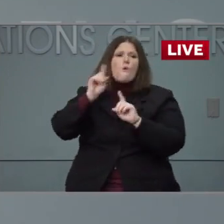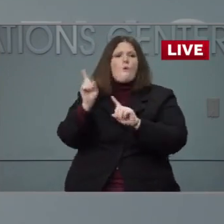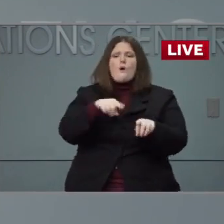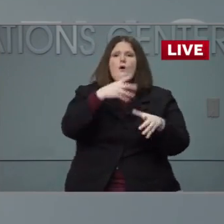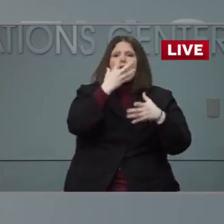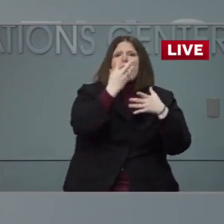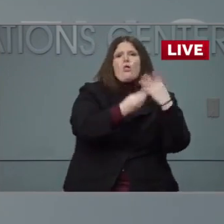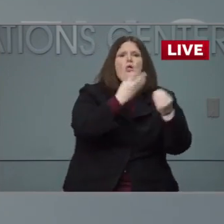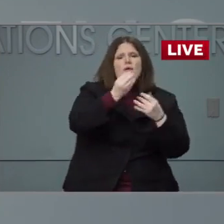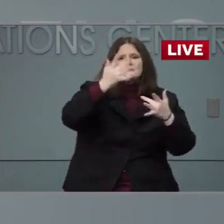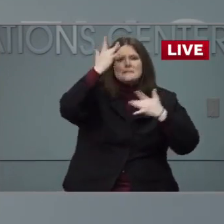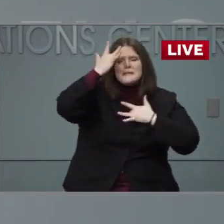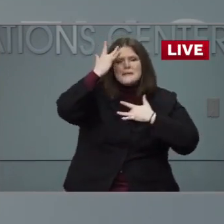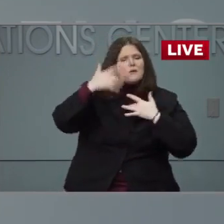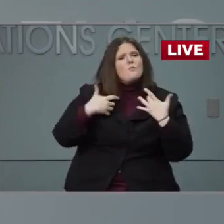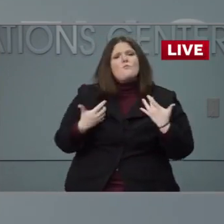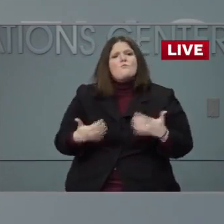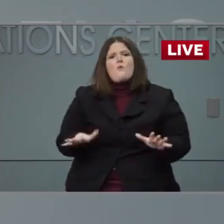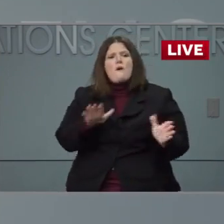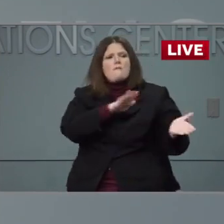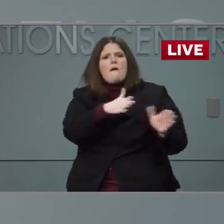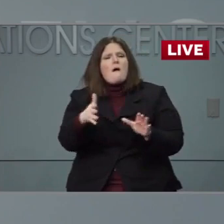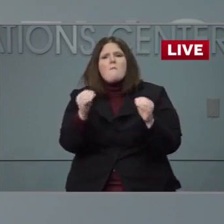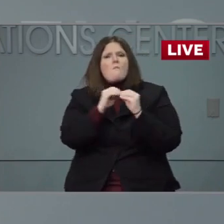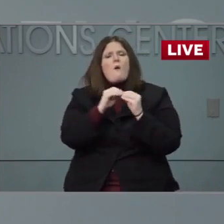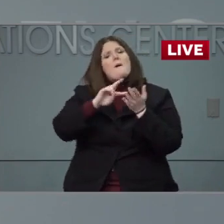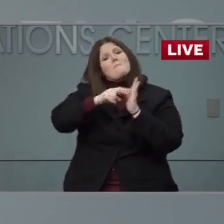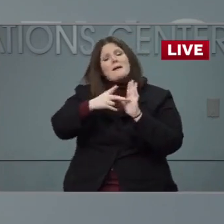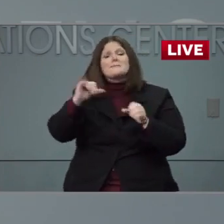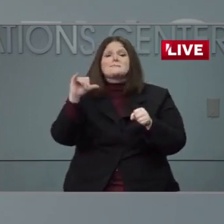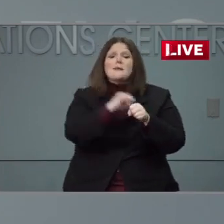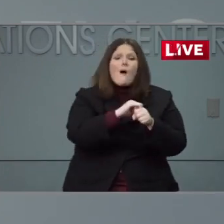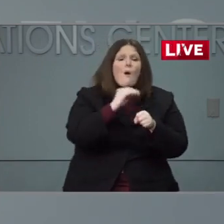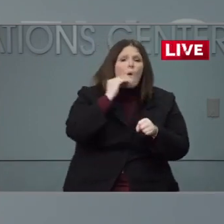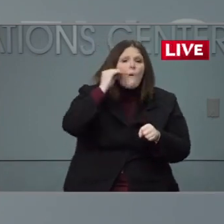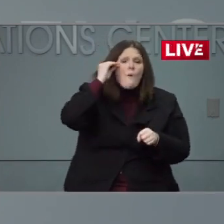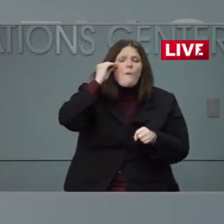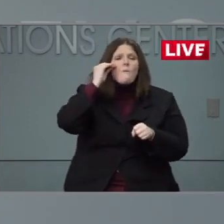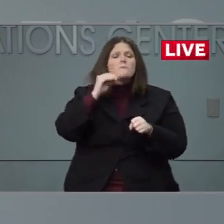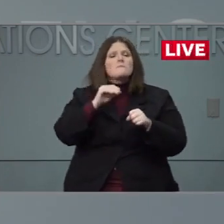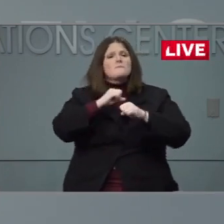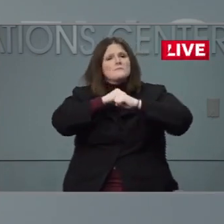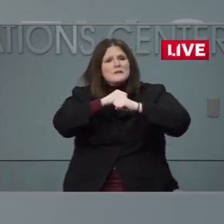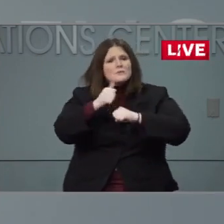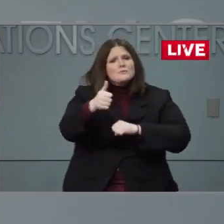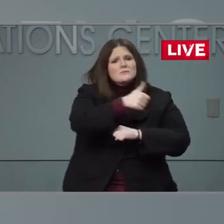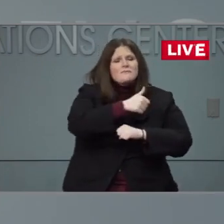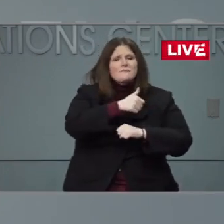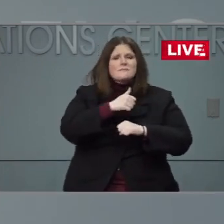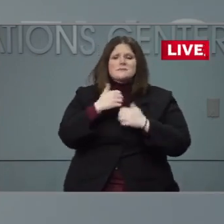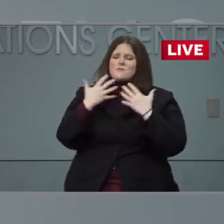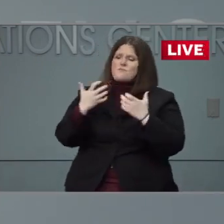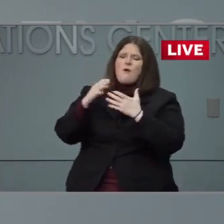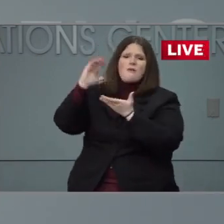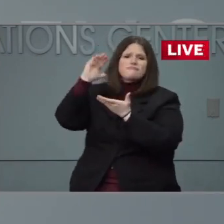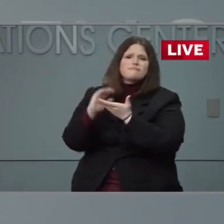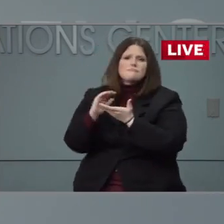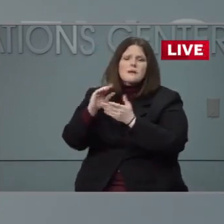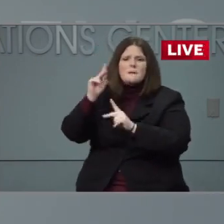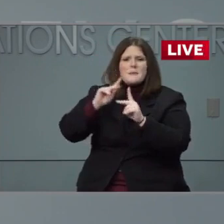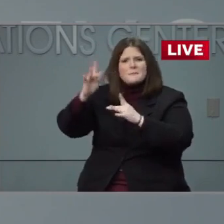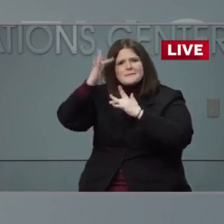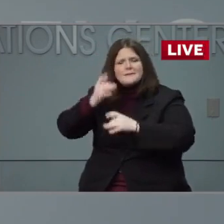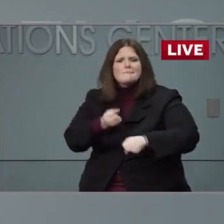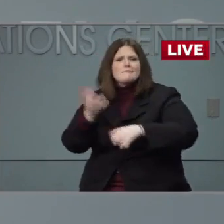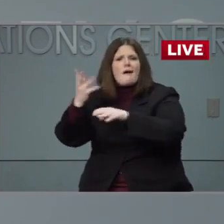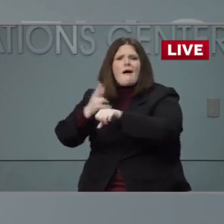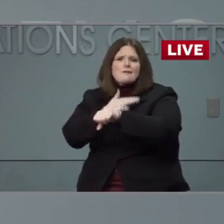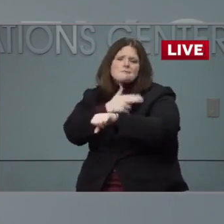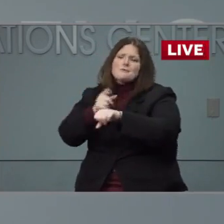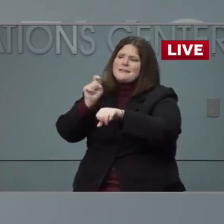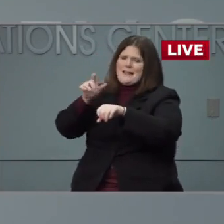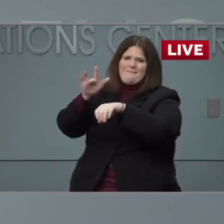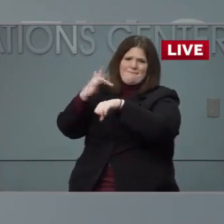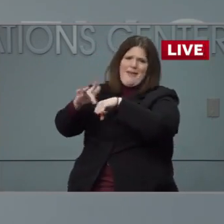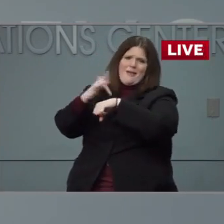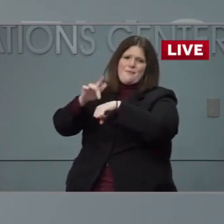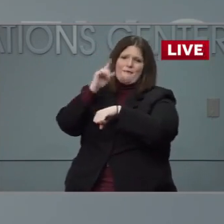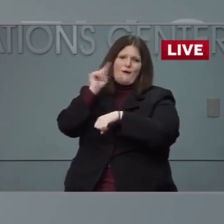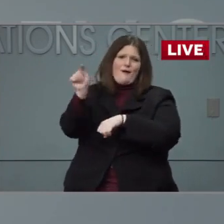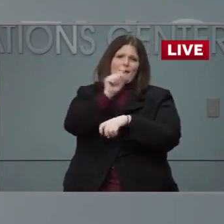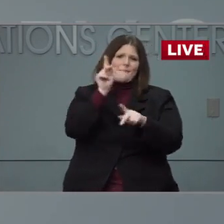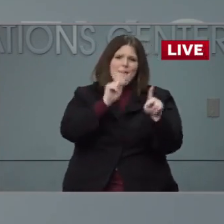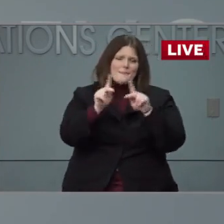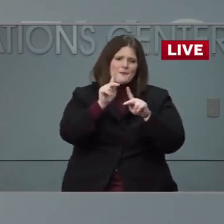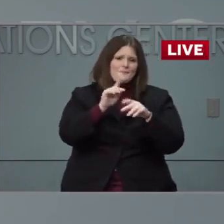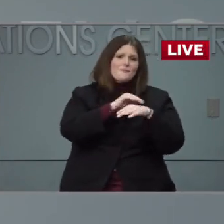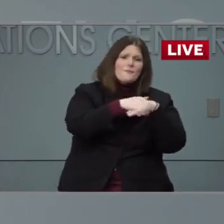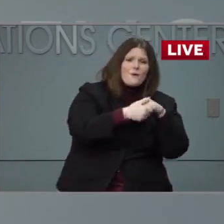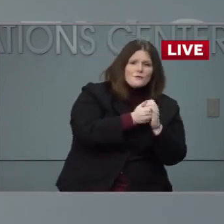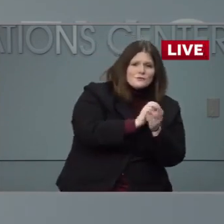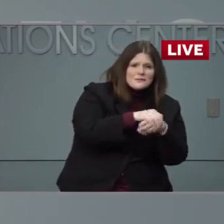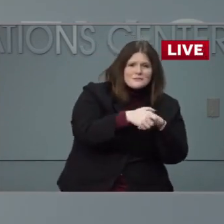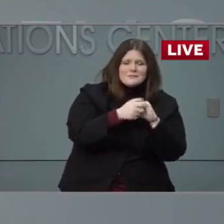SO LET'S DO ALL WE CAN TODAY TO KEEP PEOPLE FROM GETTING SICK, SAVE LIVES, AND MAKE SURE OUR HOSPITALS CAN CARE FOR PEOPLE WHETHER IT'S FOR A HEART ATTACK OR A CAR ACCIDENT OR COVID-19.